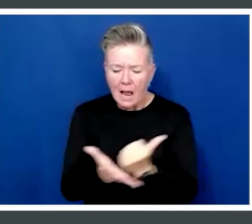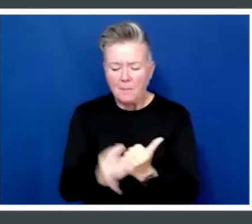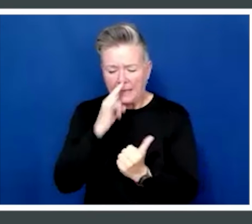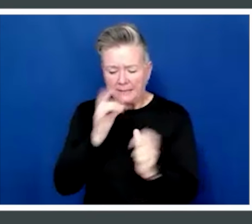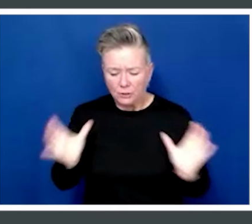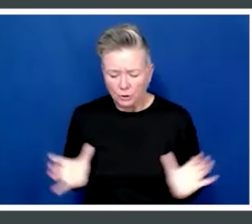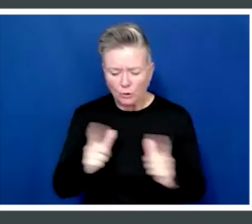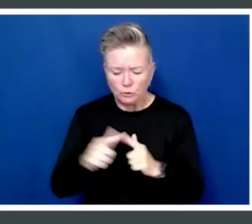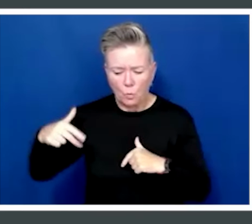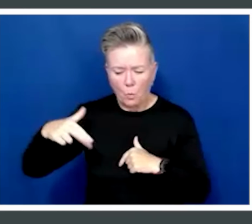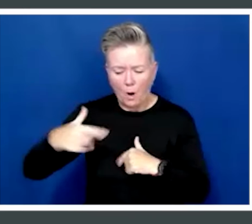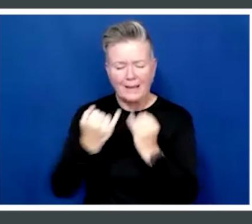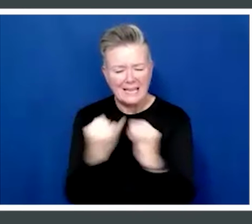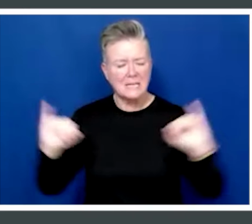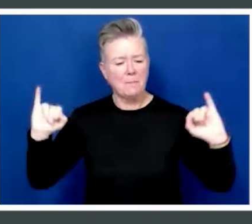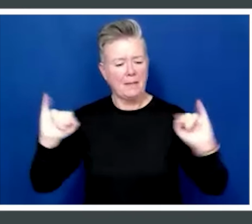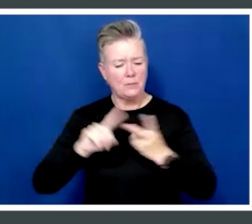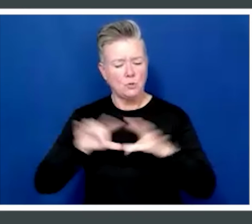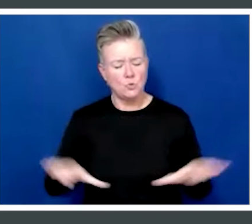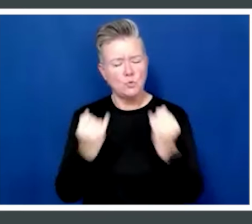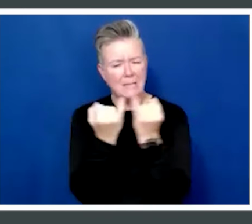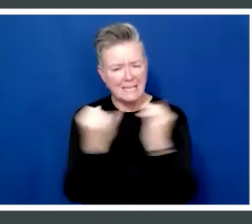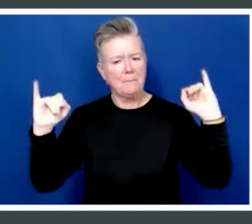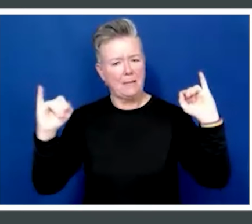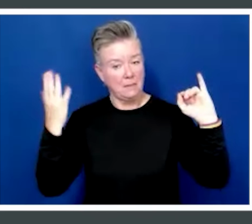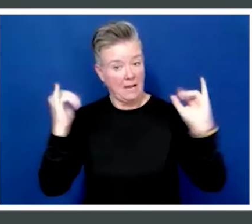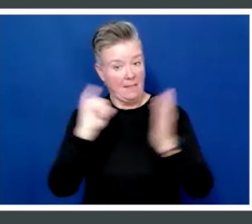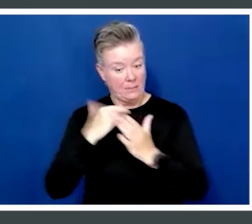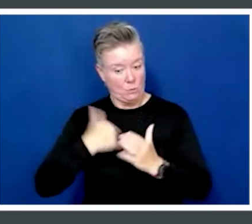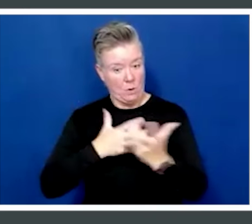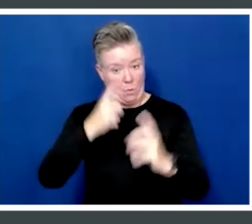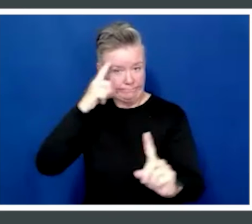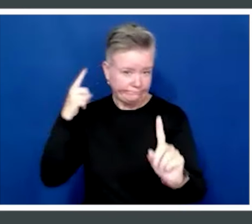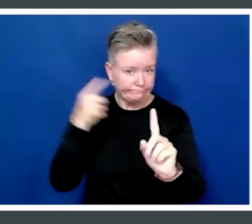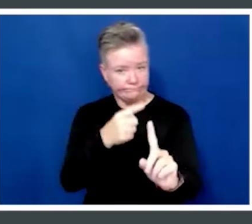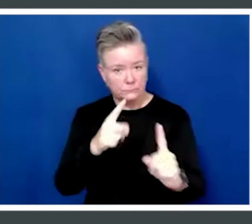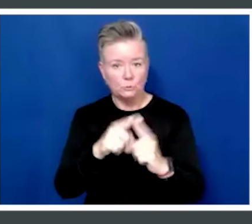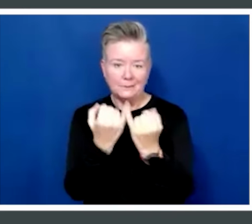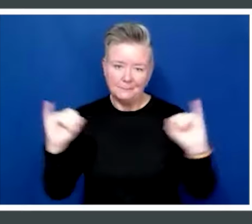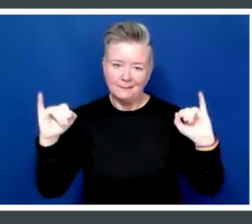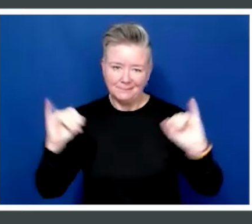walk independently, do things independently, 'cause that's what we want to be. We want to be independent.